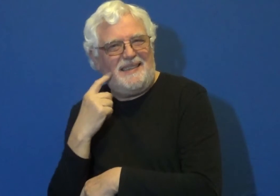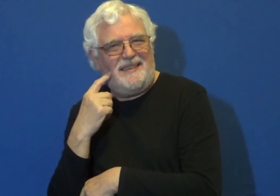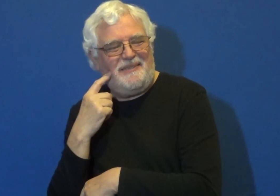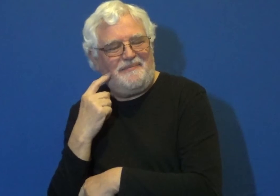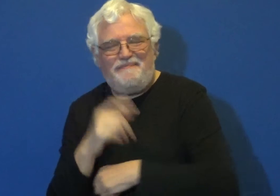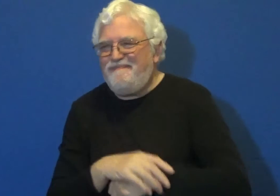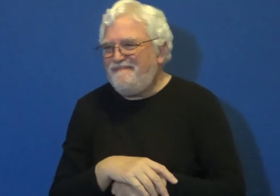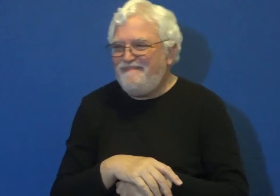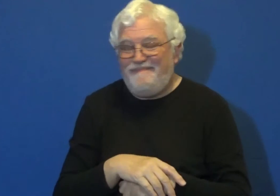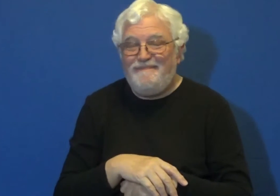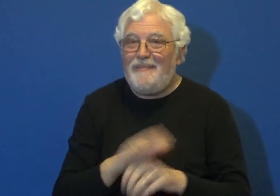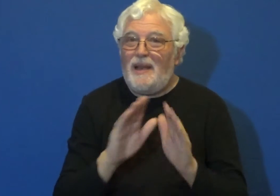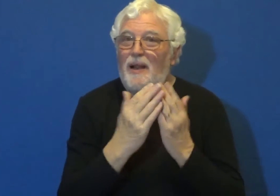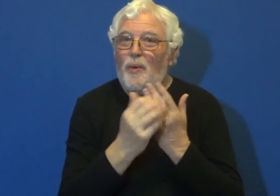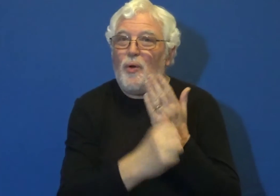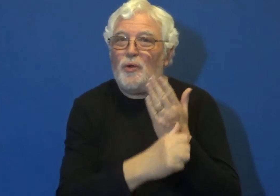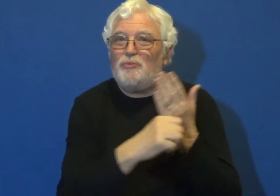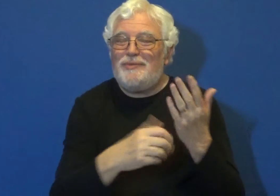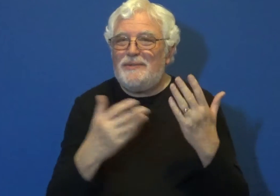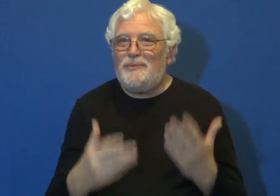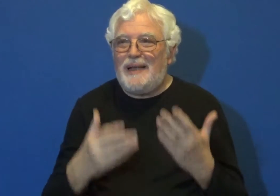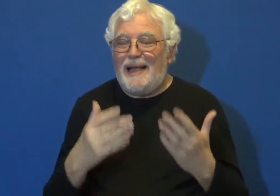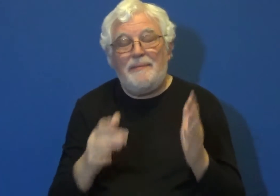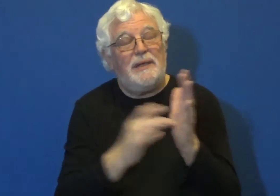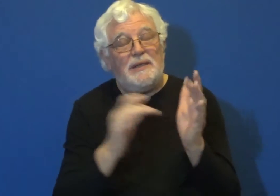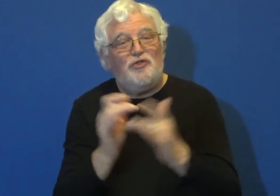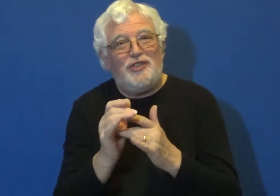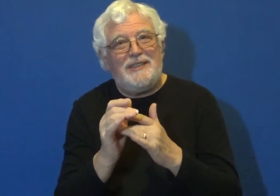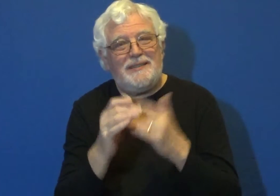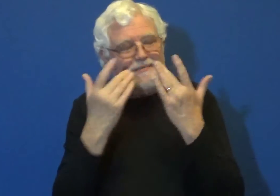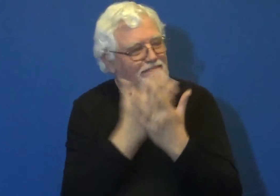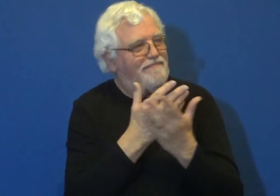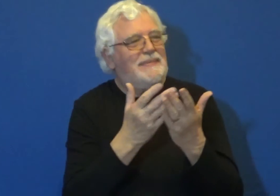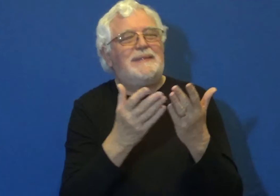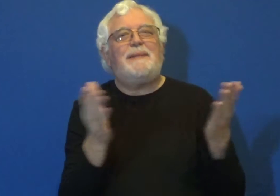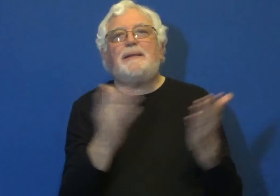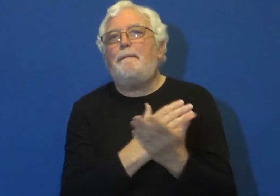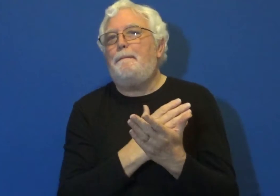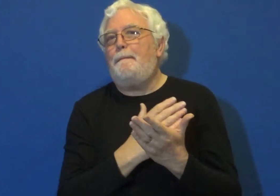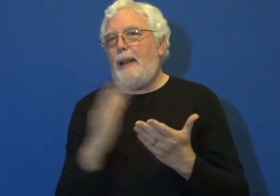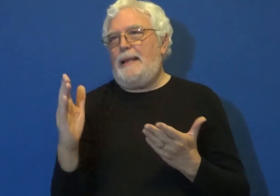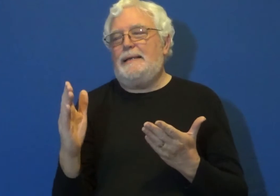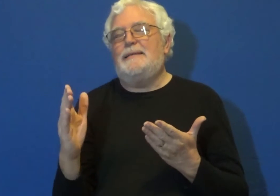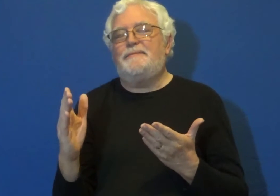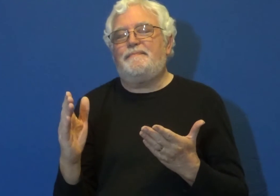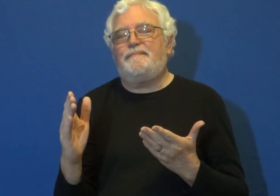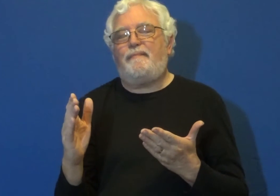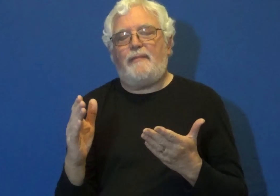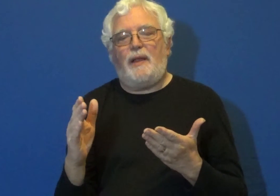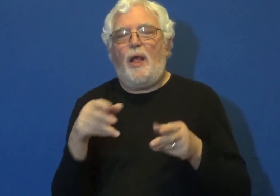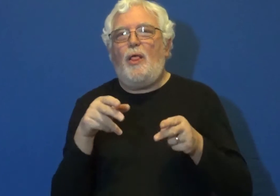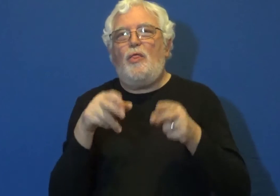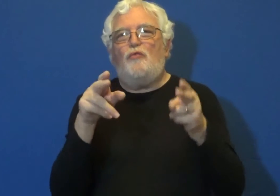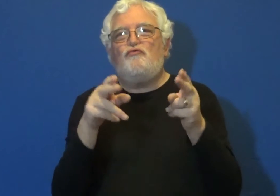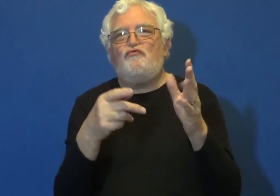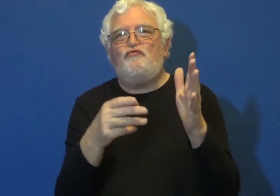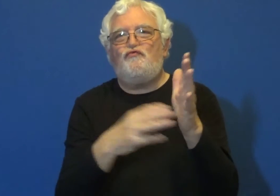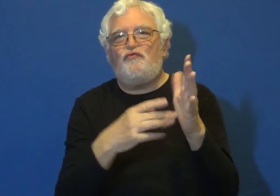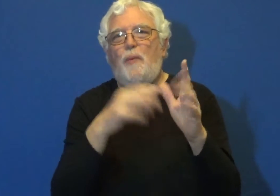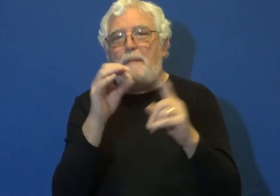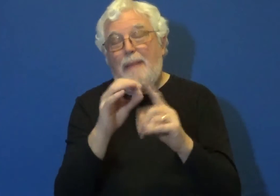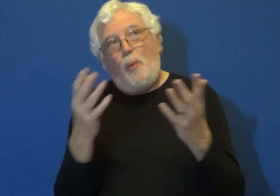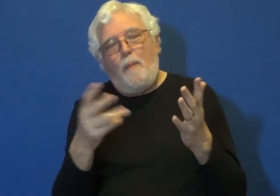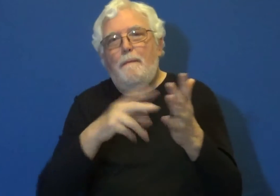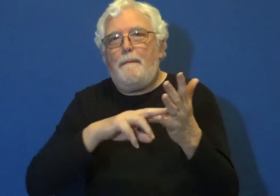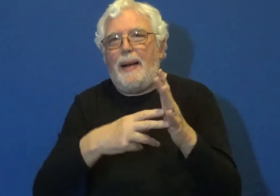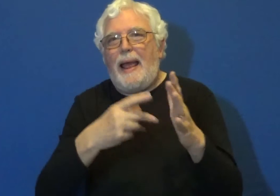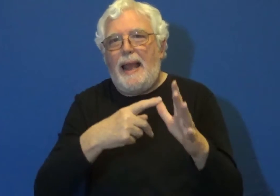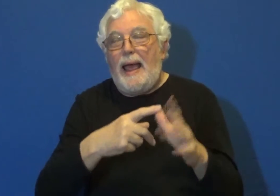In our gospel reading today,J esus sets out very plainly the road map, or plan A, that God